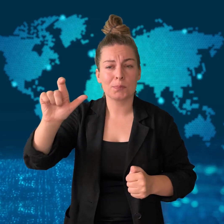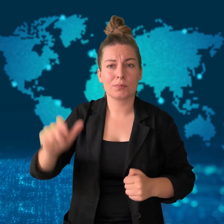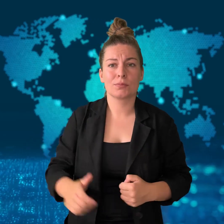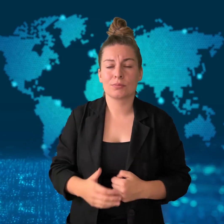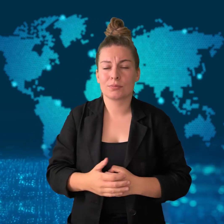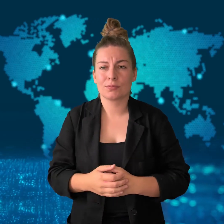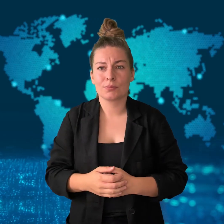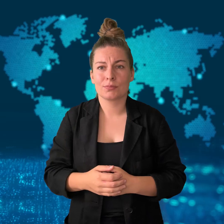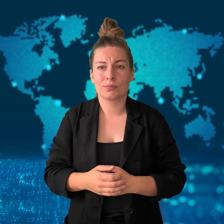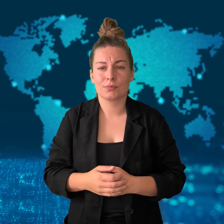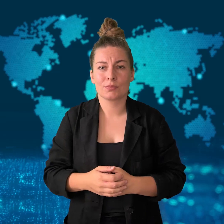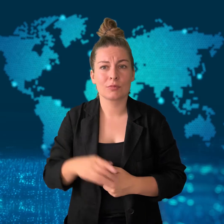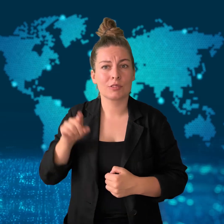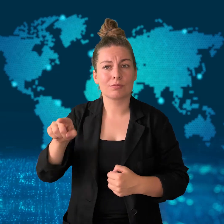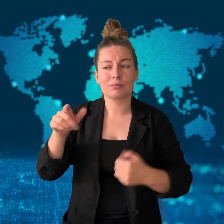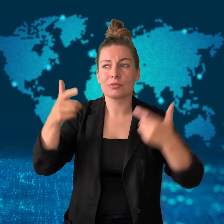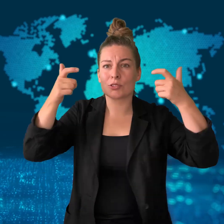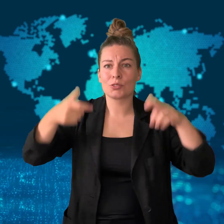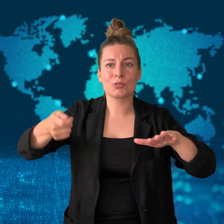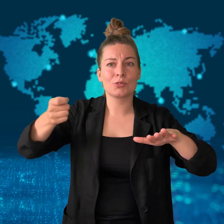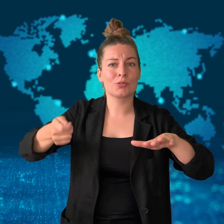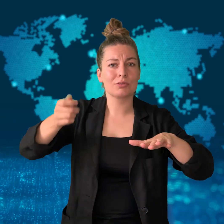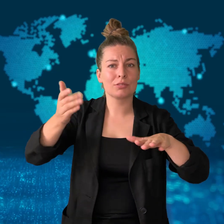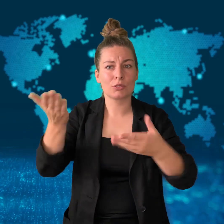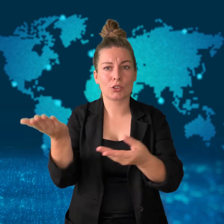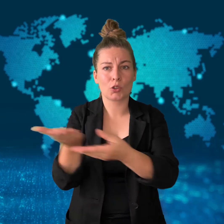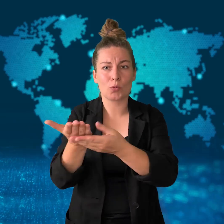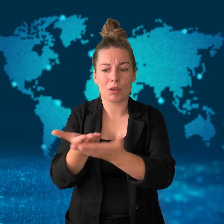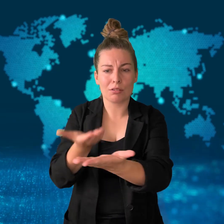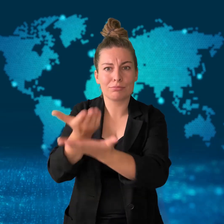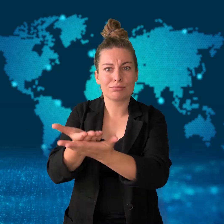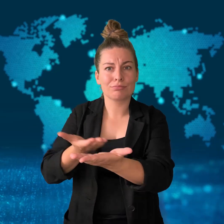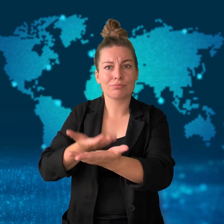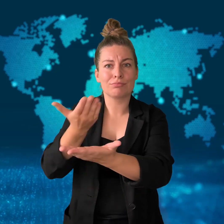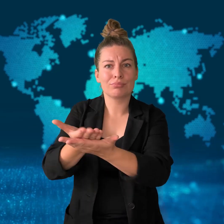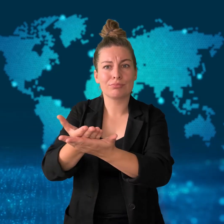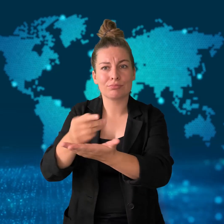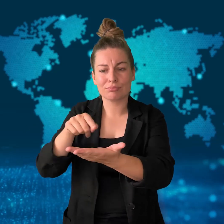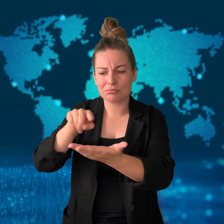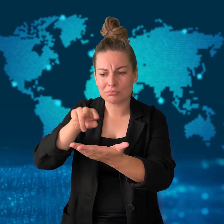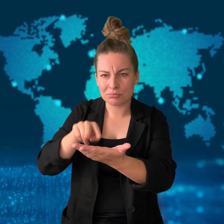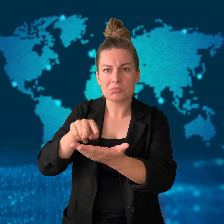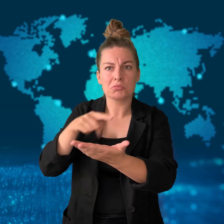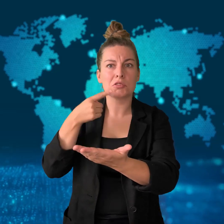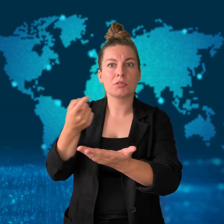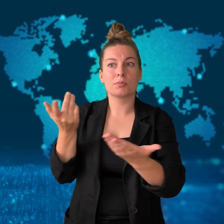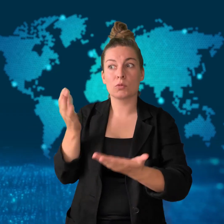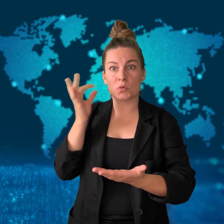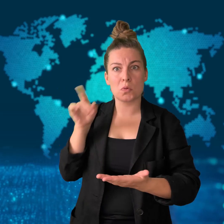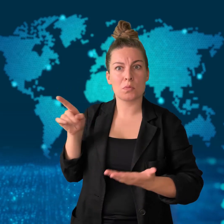She has identified herself as a Muslim according to